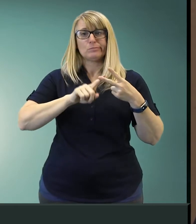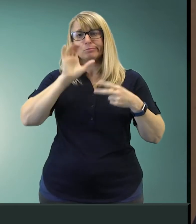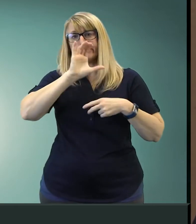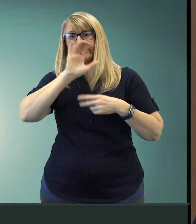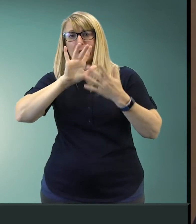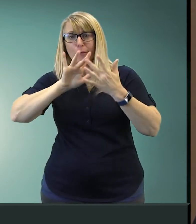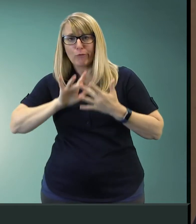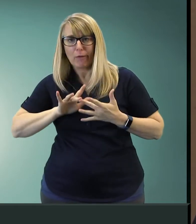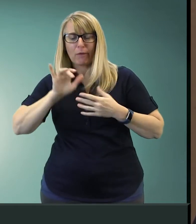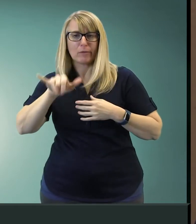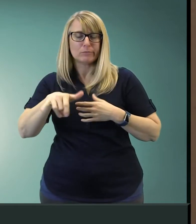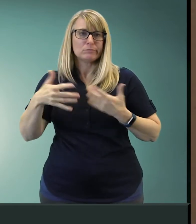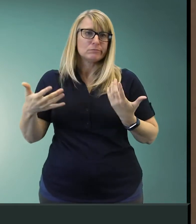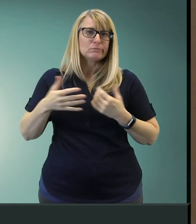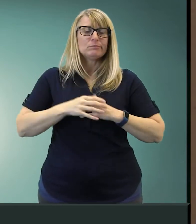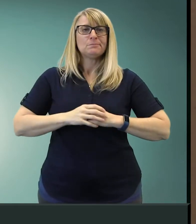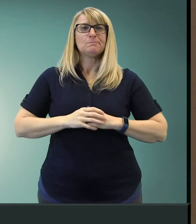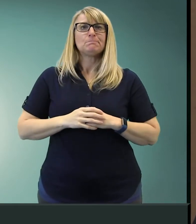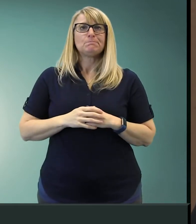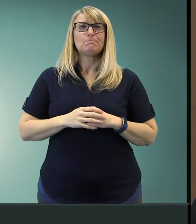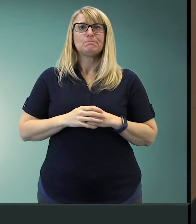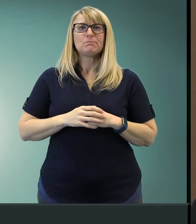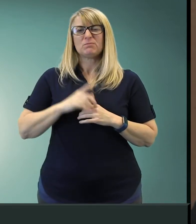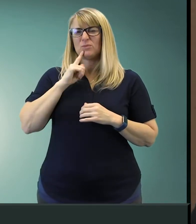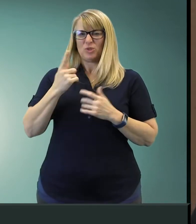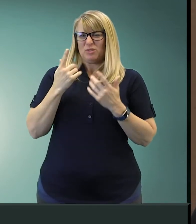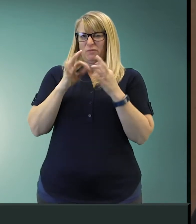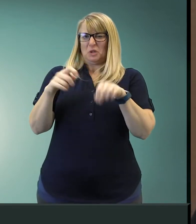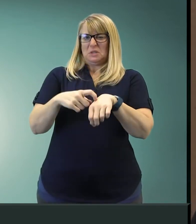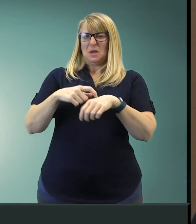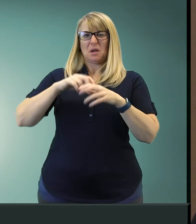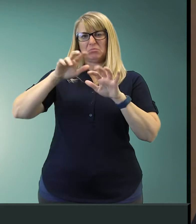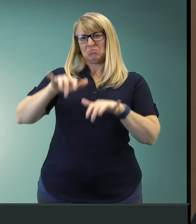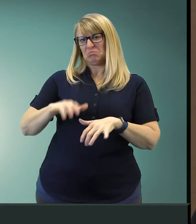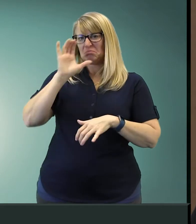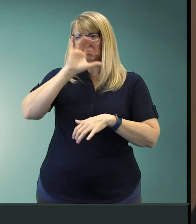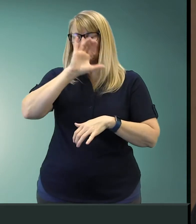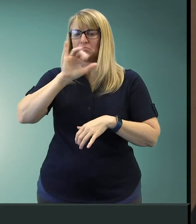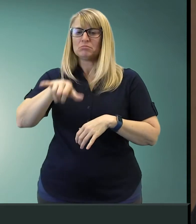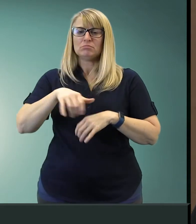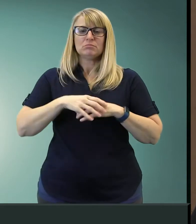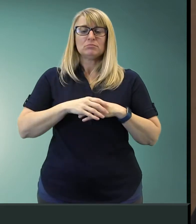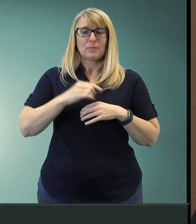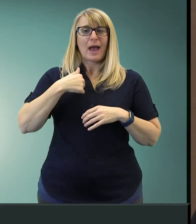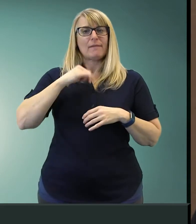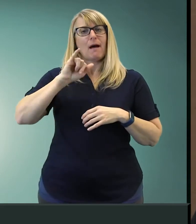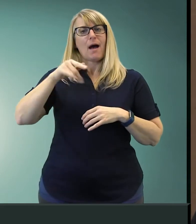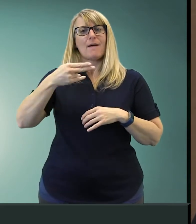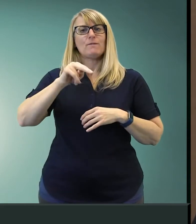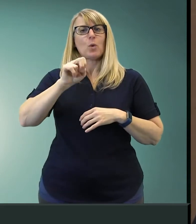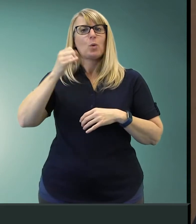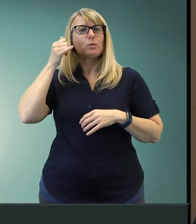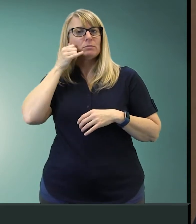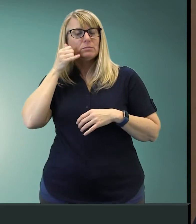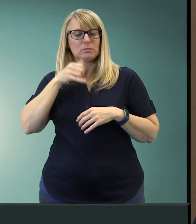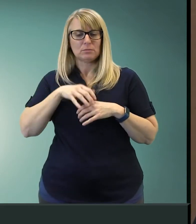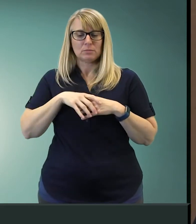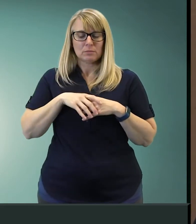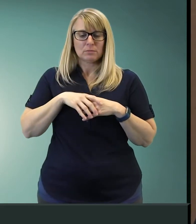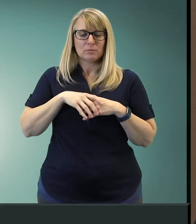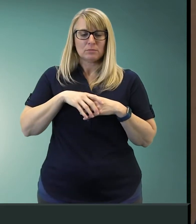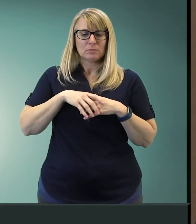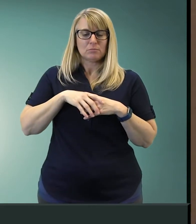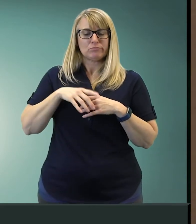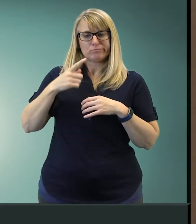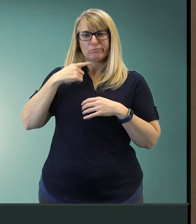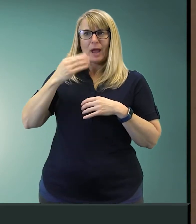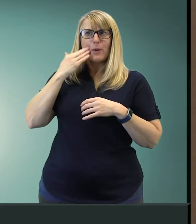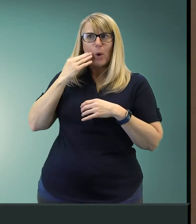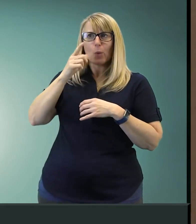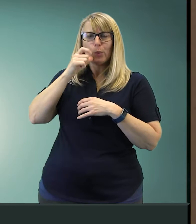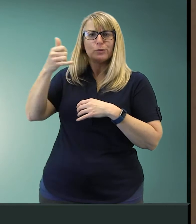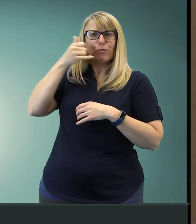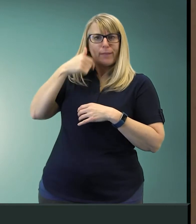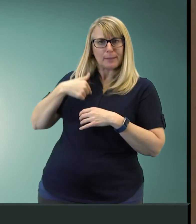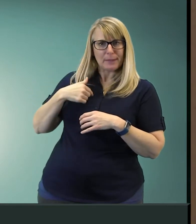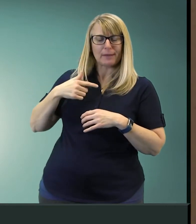and browsing the Internet in my free time. I have an iPhone, just so that I know who's calling me.